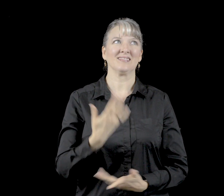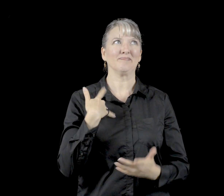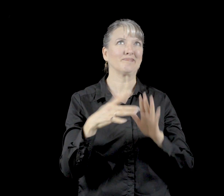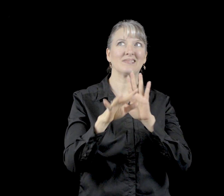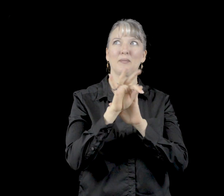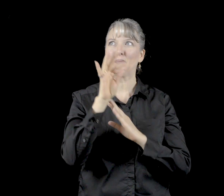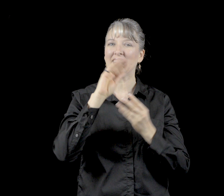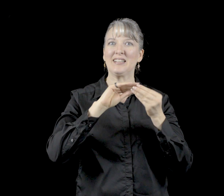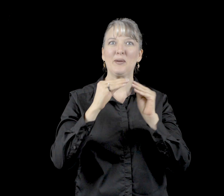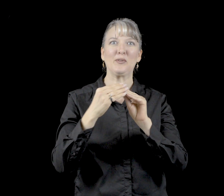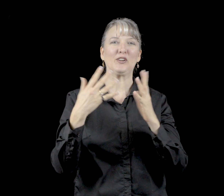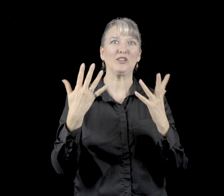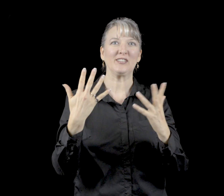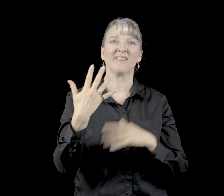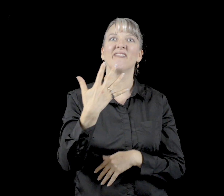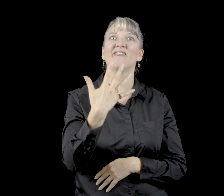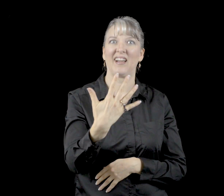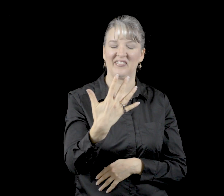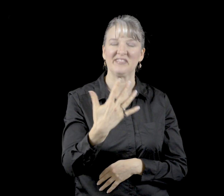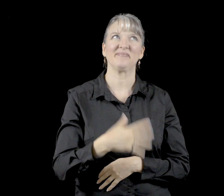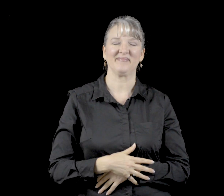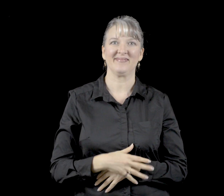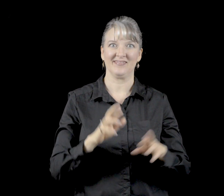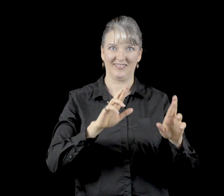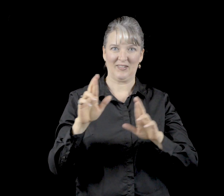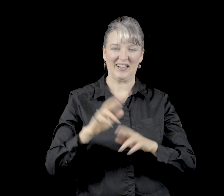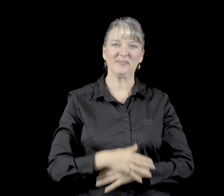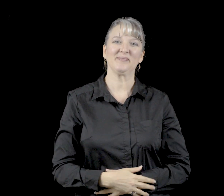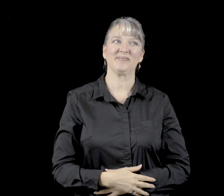Let say we pick the number 5. Set to go?